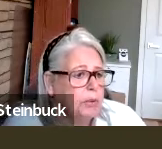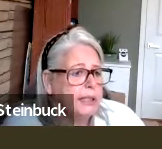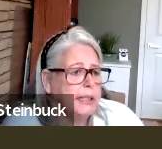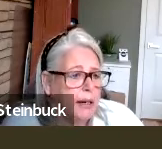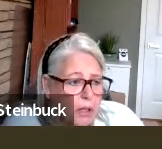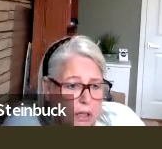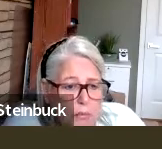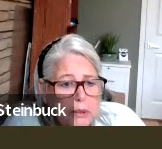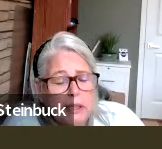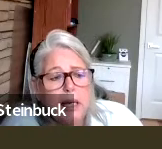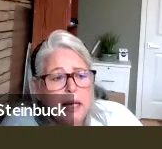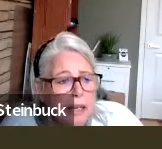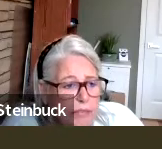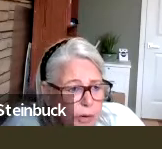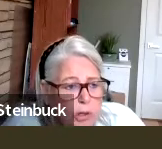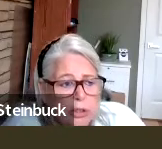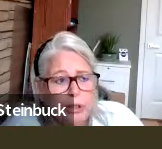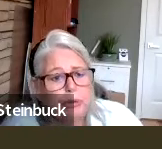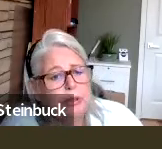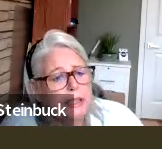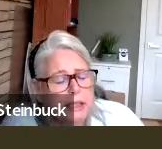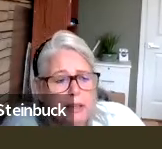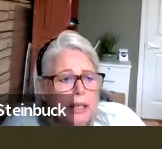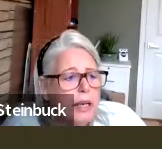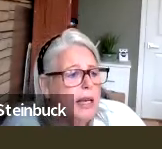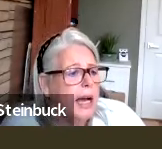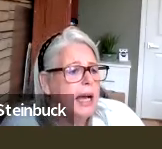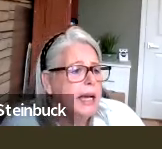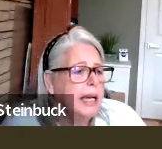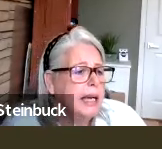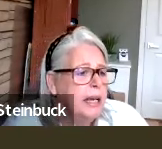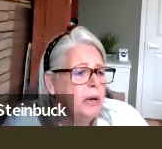And again, like celebrating different holidays, not just the standard ones. You know.